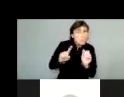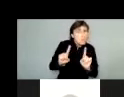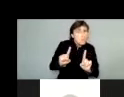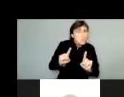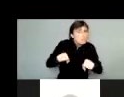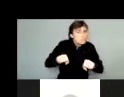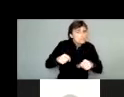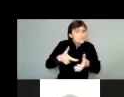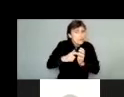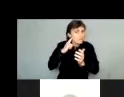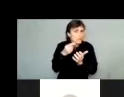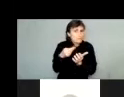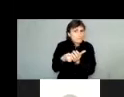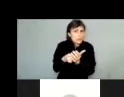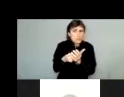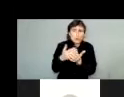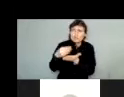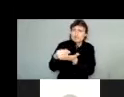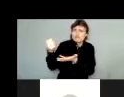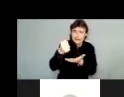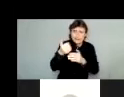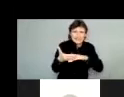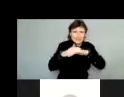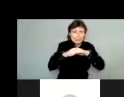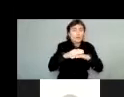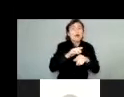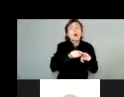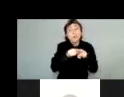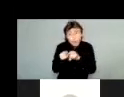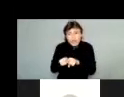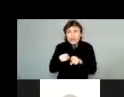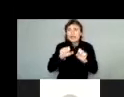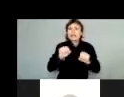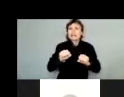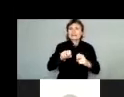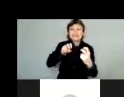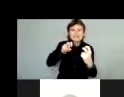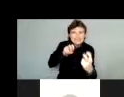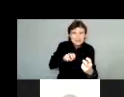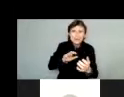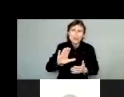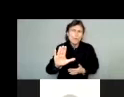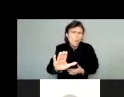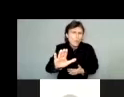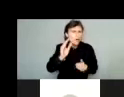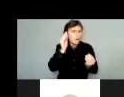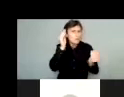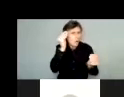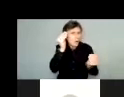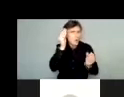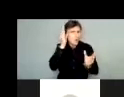one-on-one conversations to discuss your organization's aspirations, visions and goals for the future,